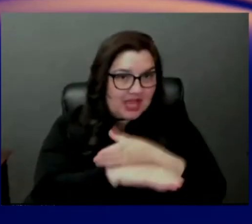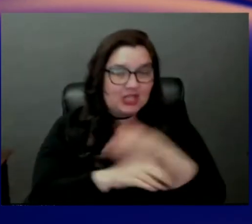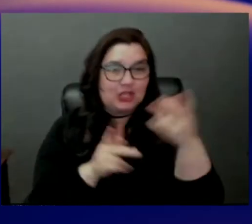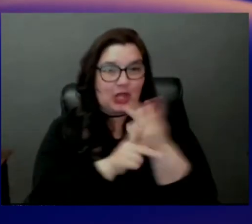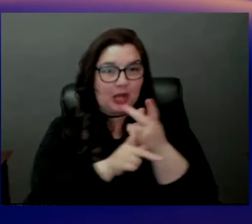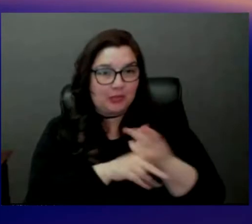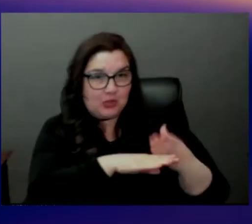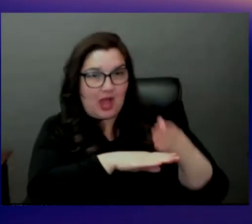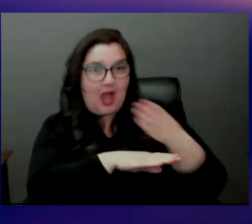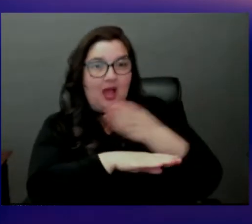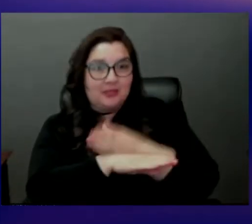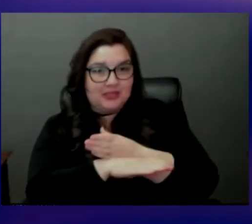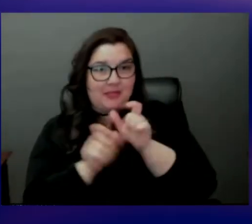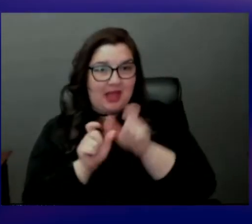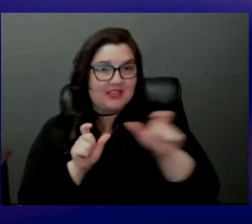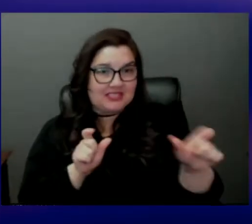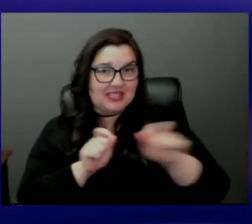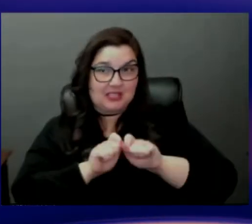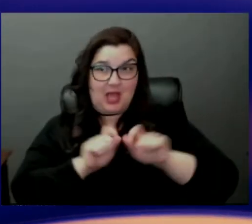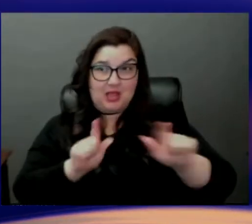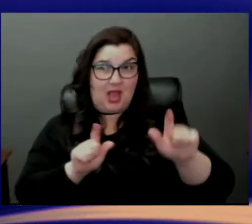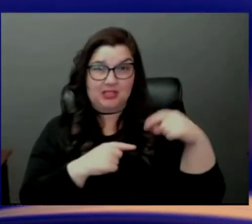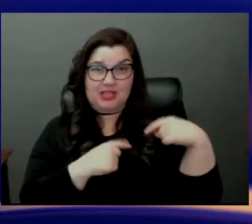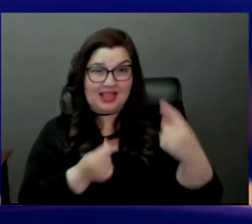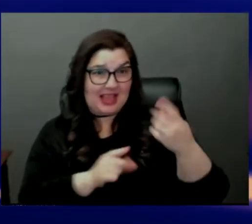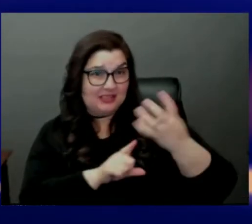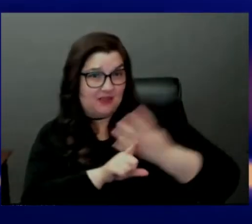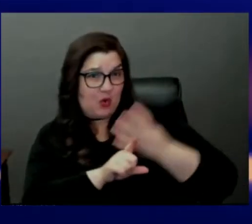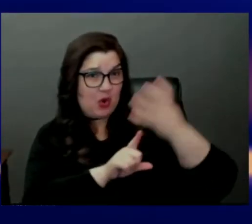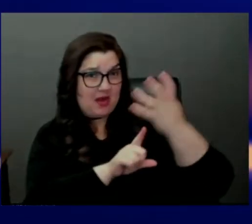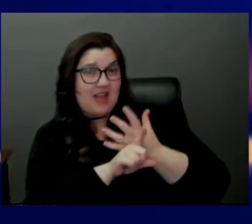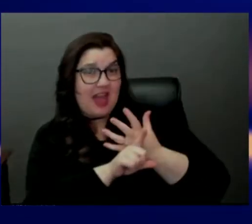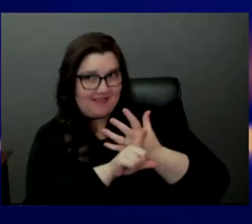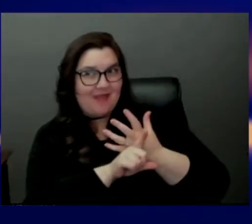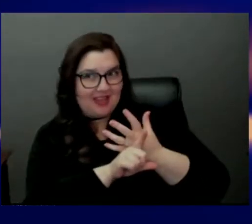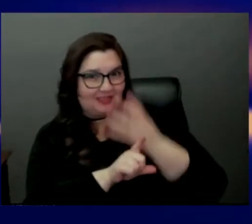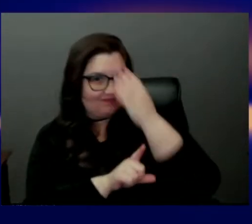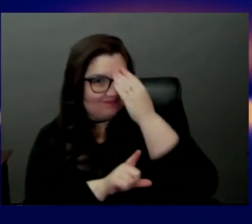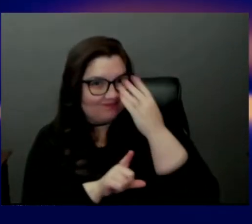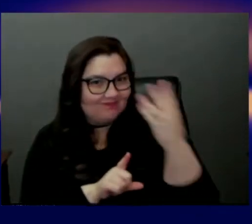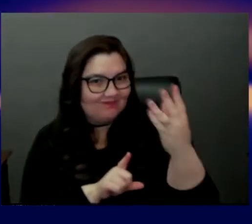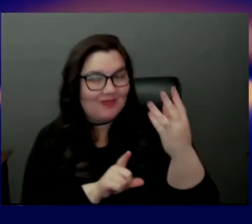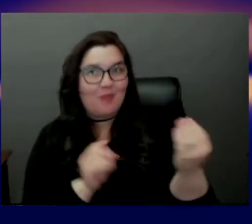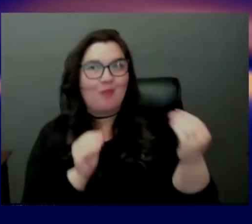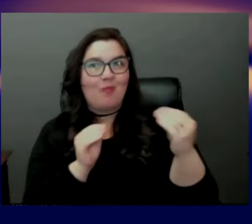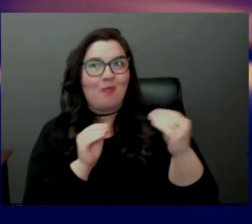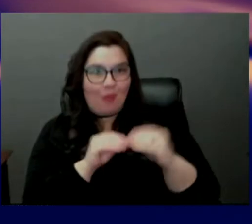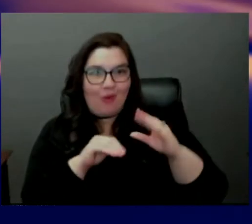that we've launched just in the last four or five months, all more than doubled their networking performance